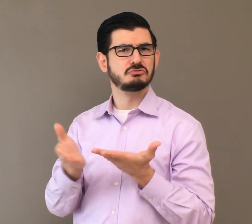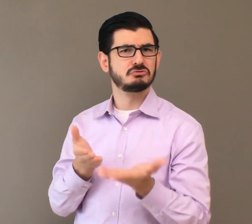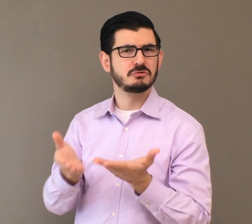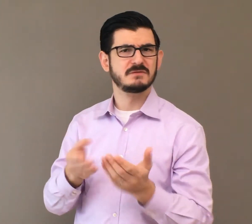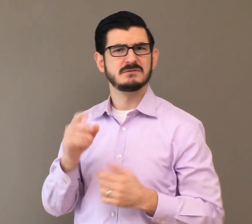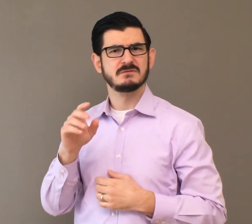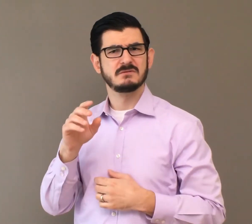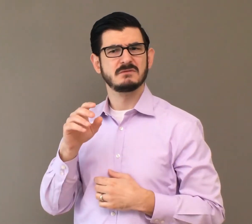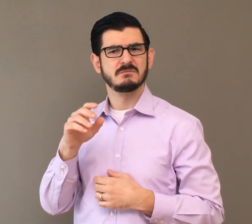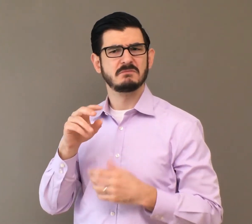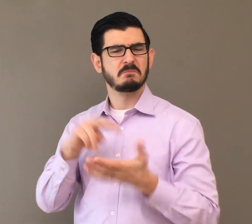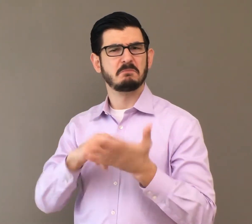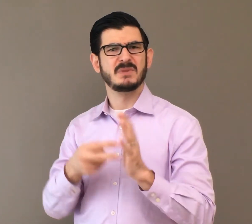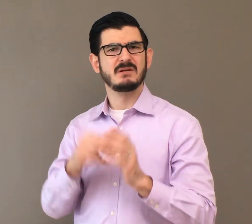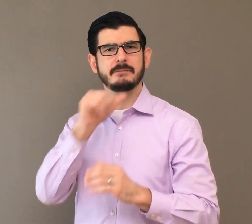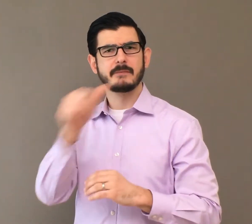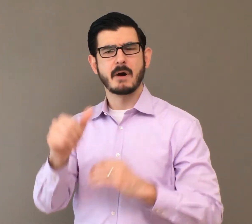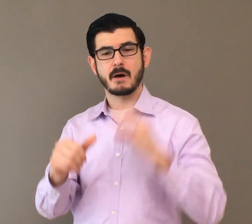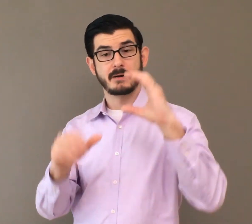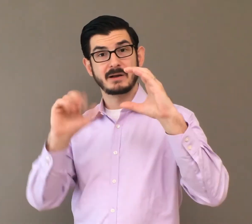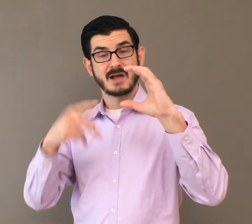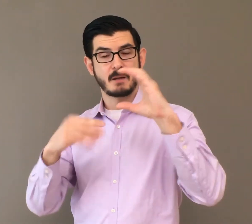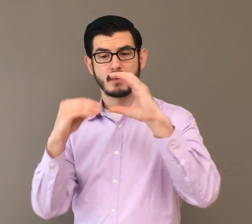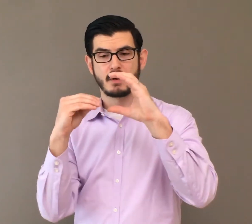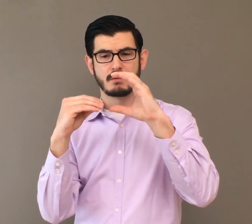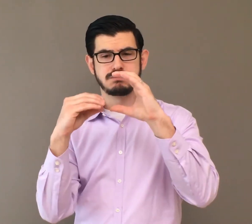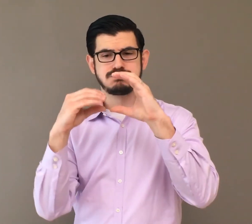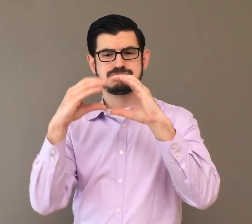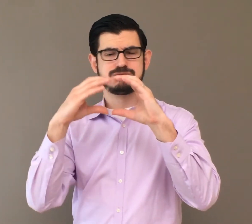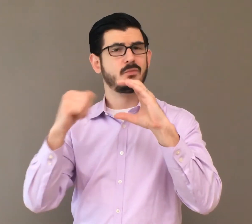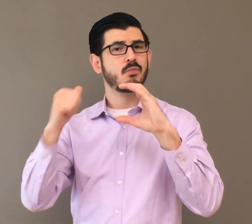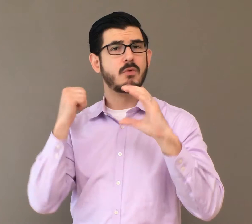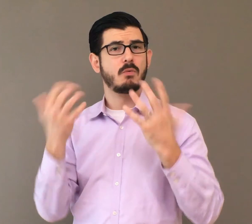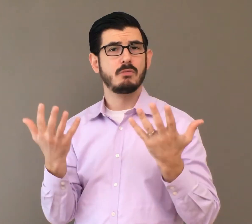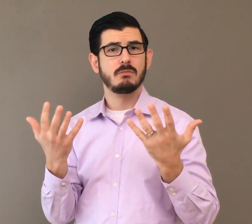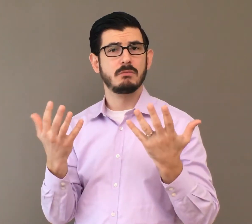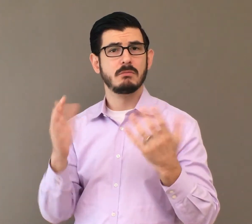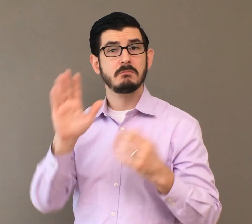will not be counted towards a user’s monthly data limit.